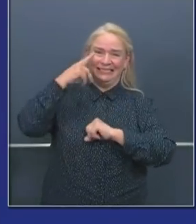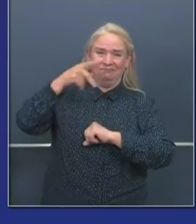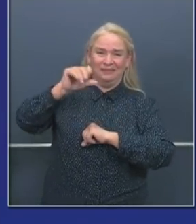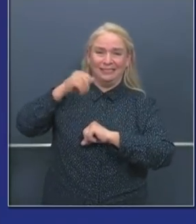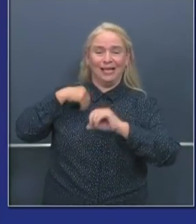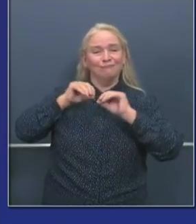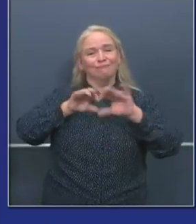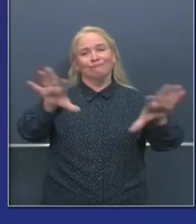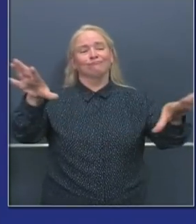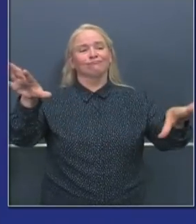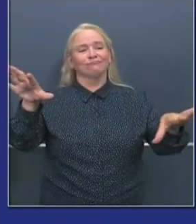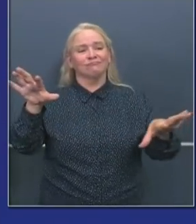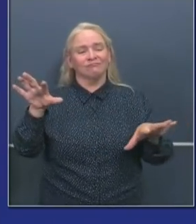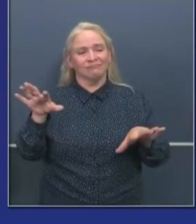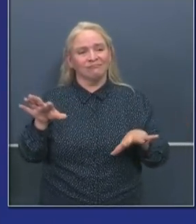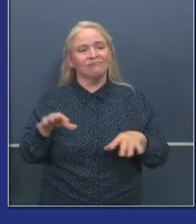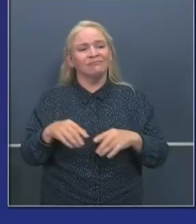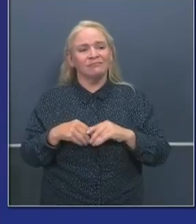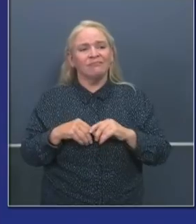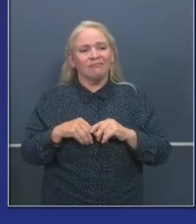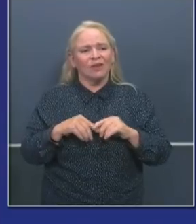THE SPIRIT THAT BRINGS US THIS